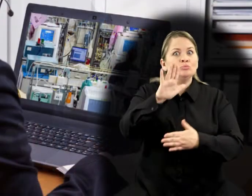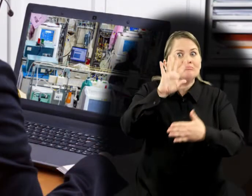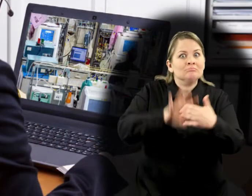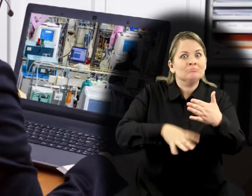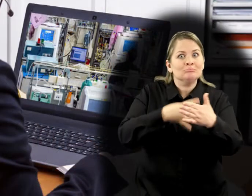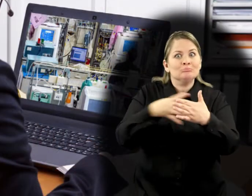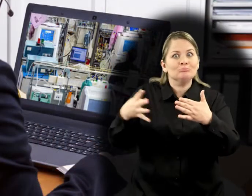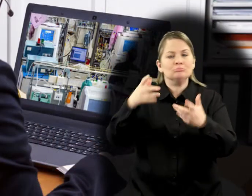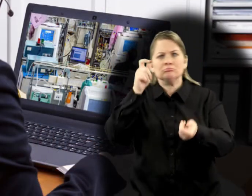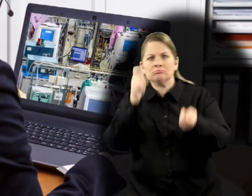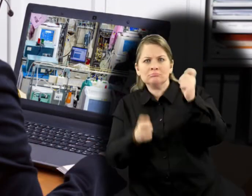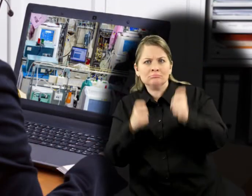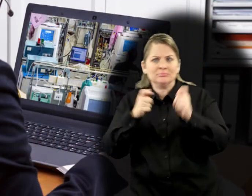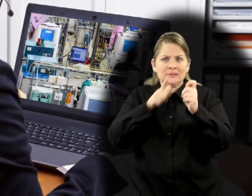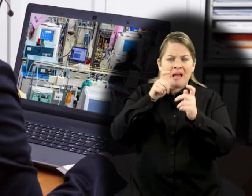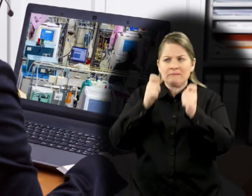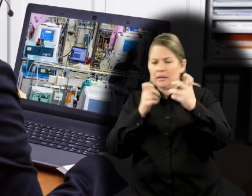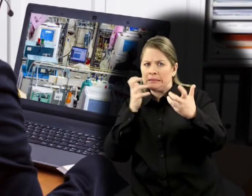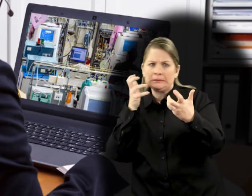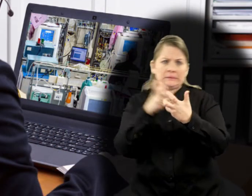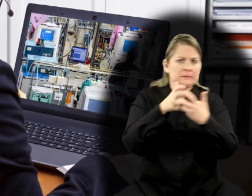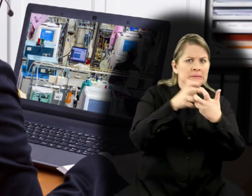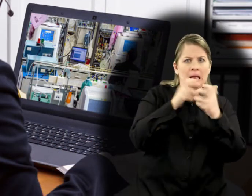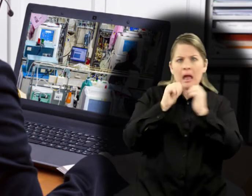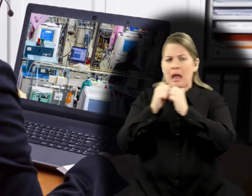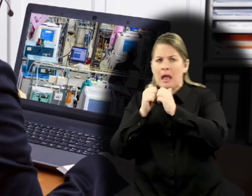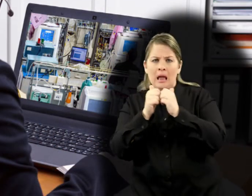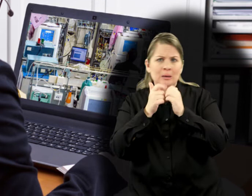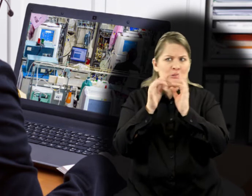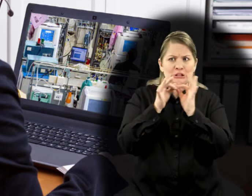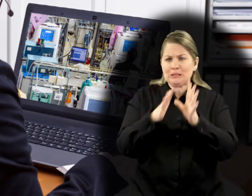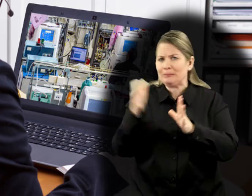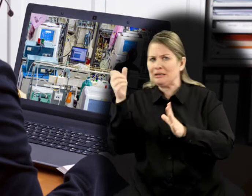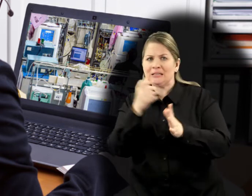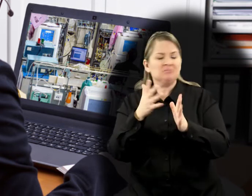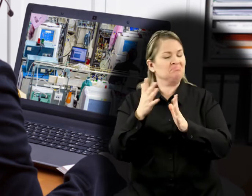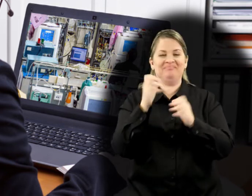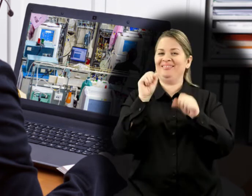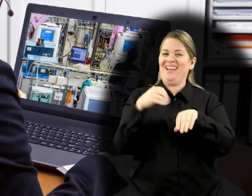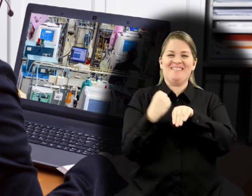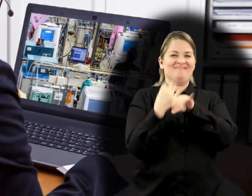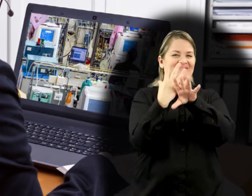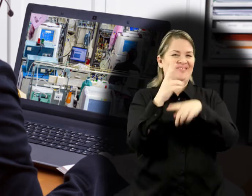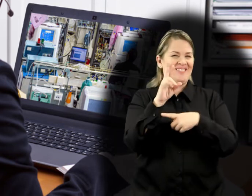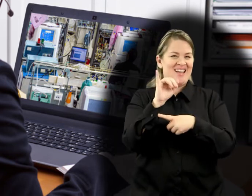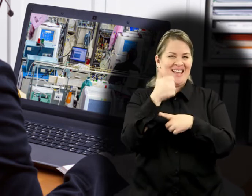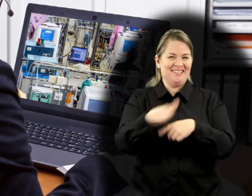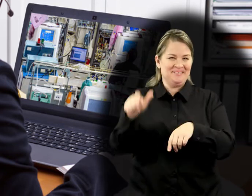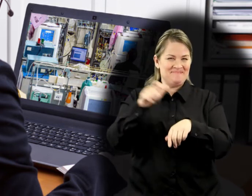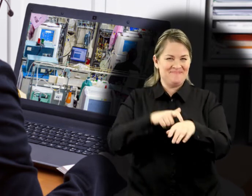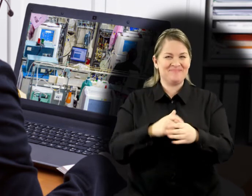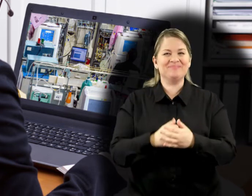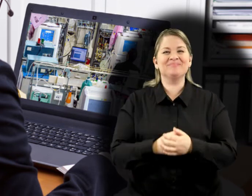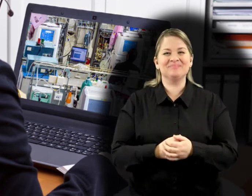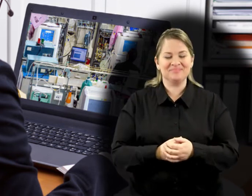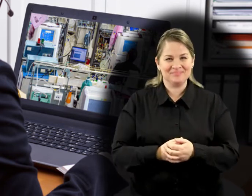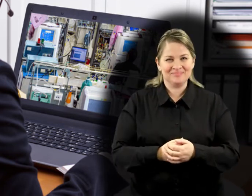This also means you and the person who is deaf don't have to adjust your schedules to accommodate available local interpreting resources.